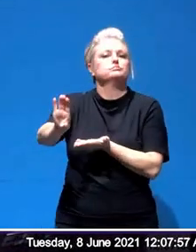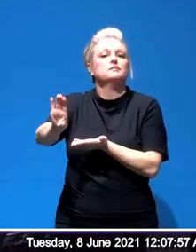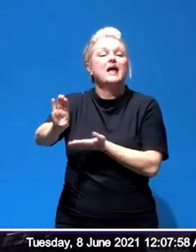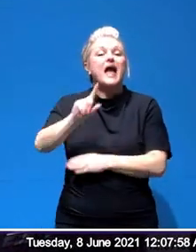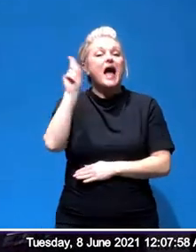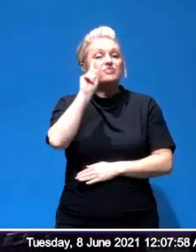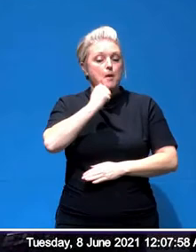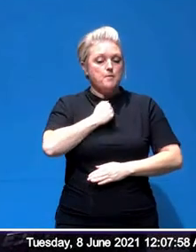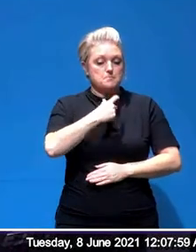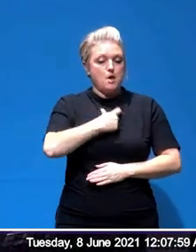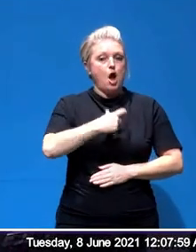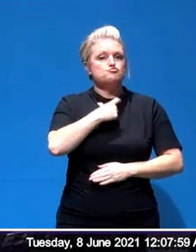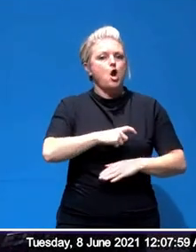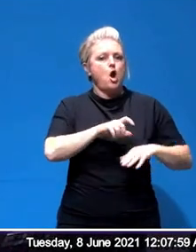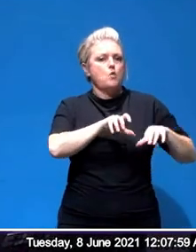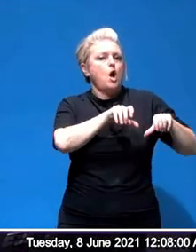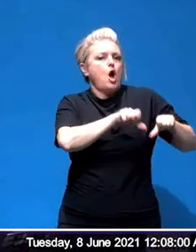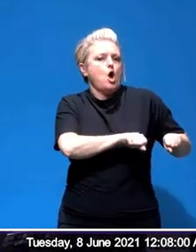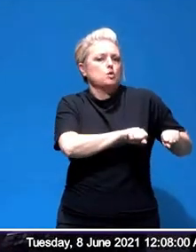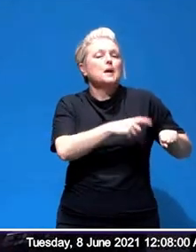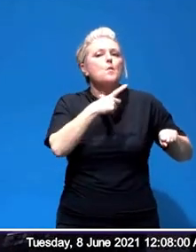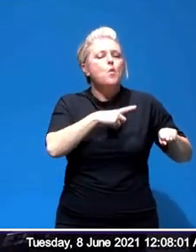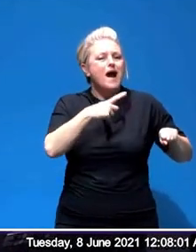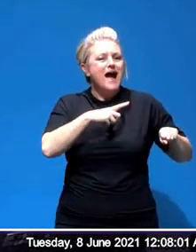I see this as a bit of a conflict of interest, me being involved in this.